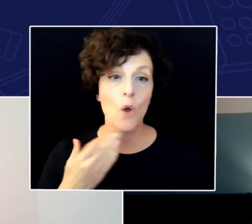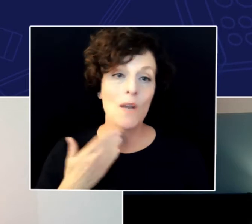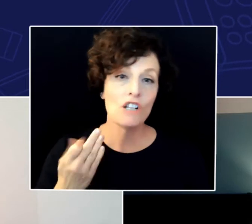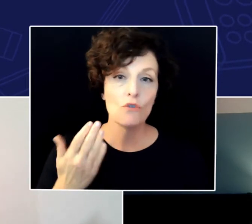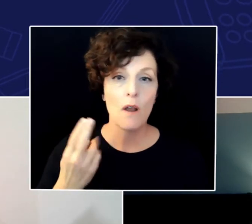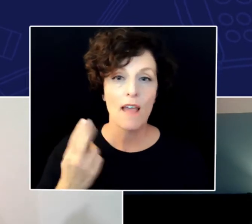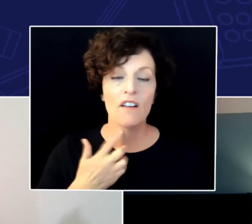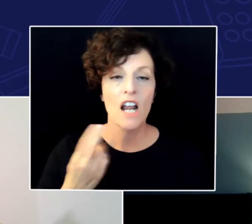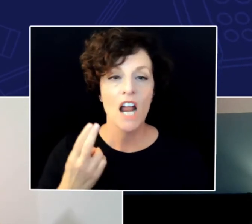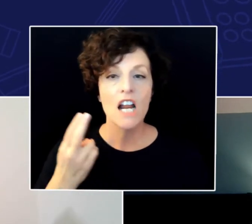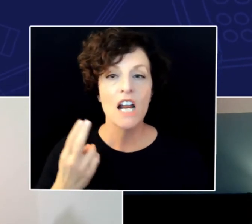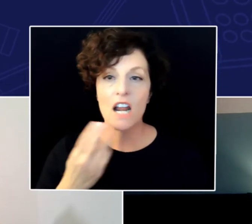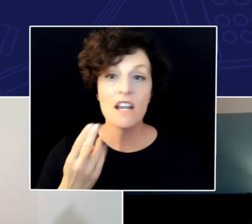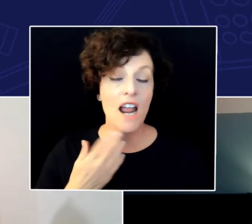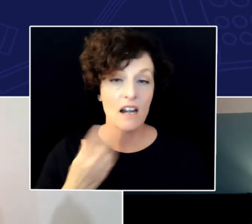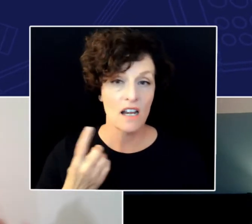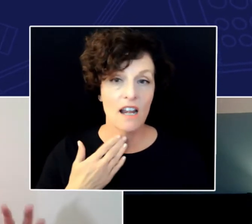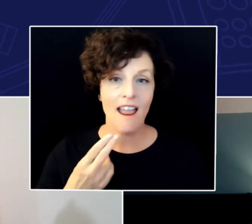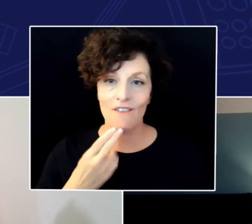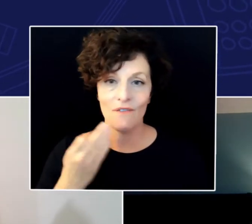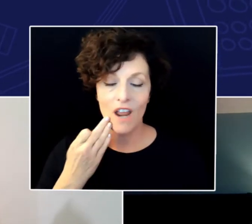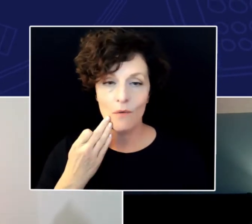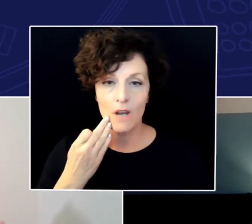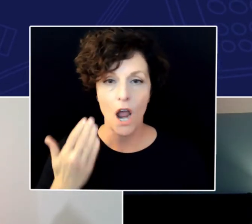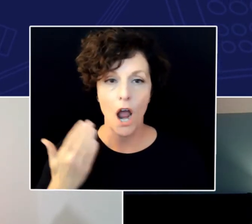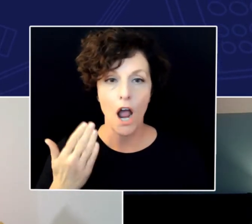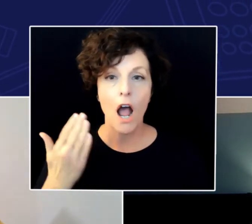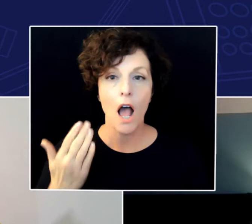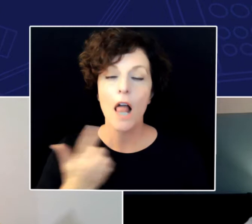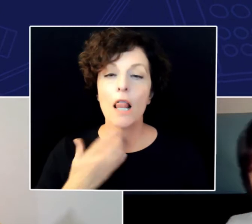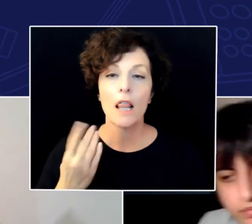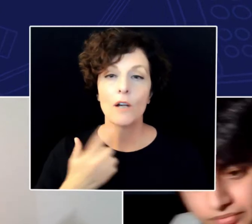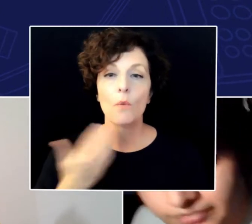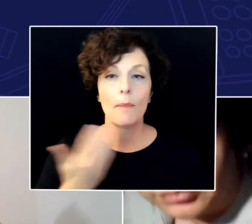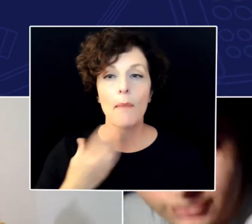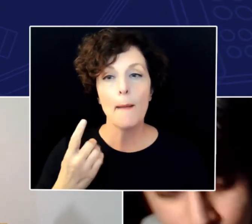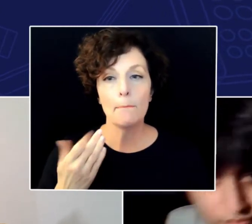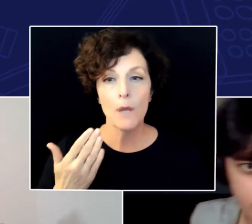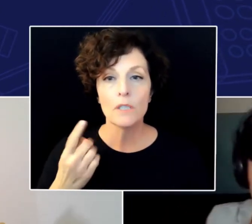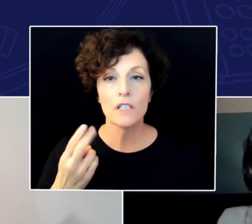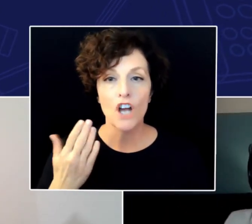And so it's sort of like connected and very aligned with my post-doc training.